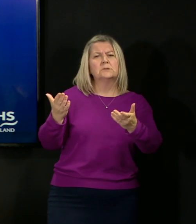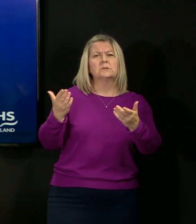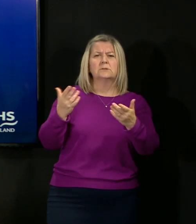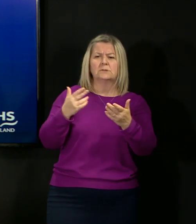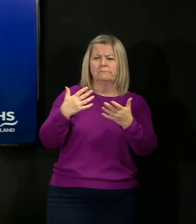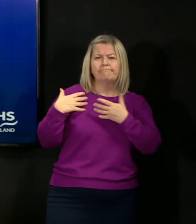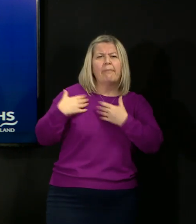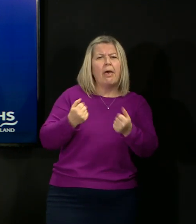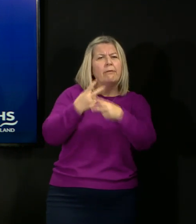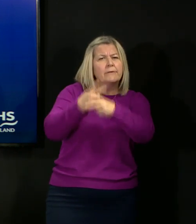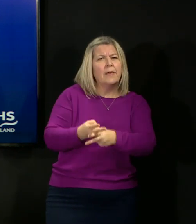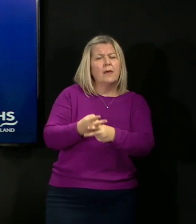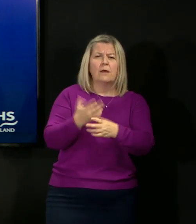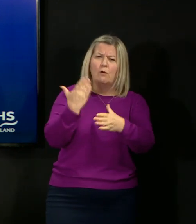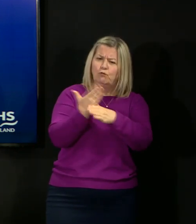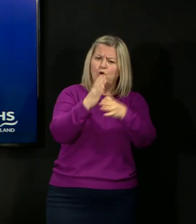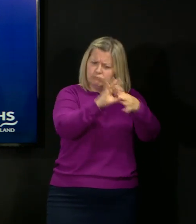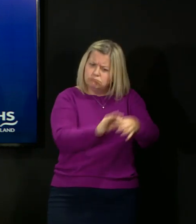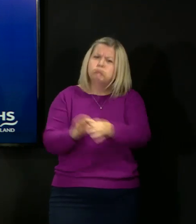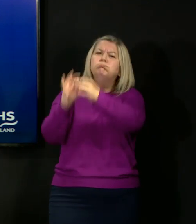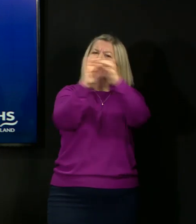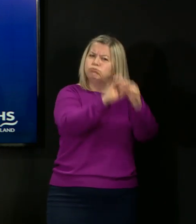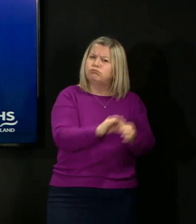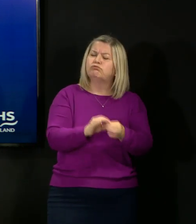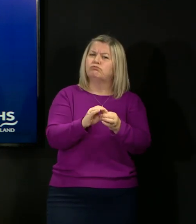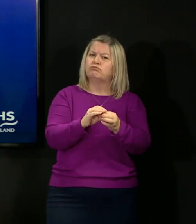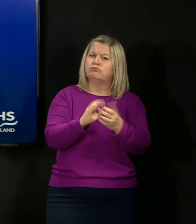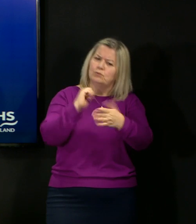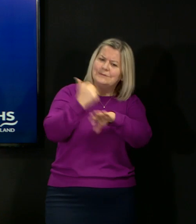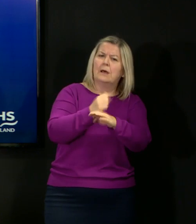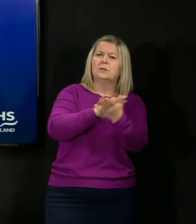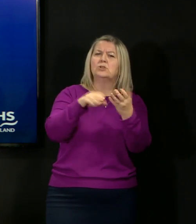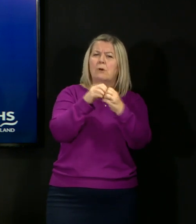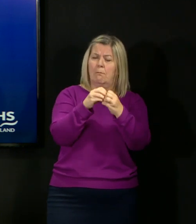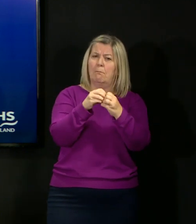together to make the hub a reality. The opening of this is a significant step